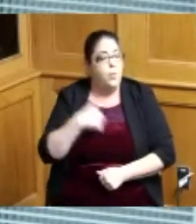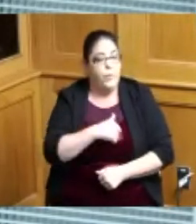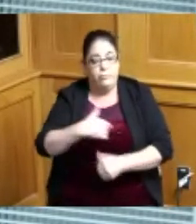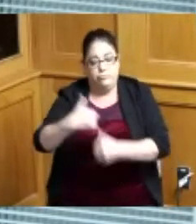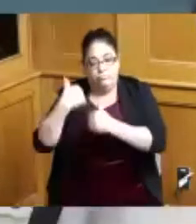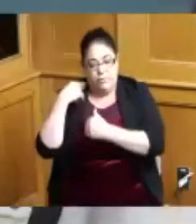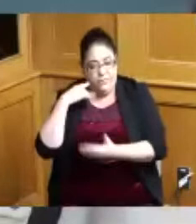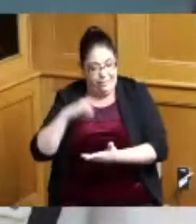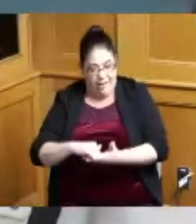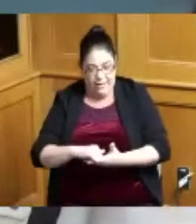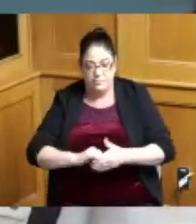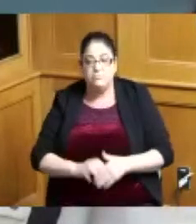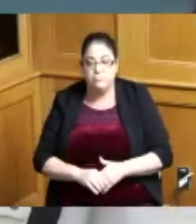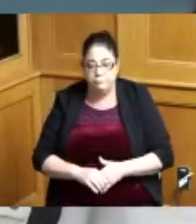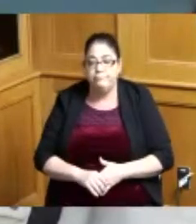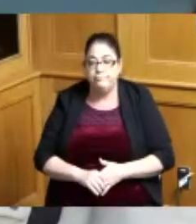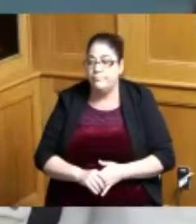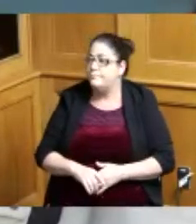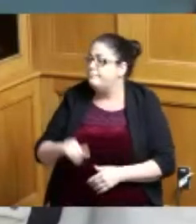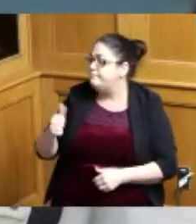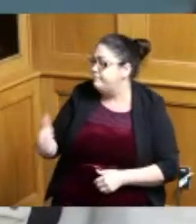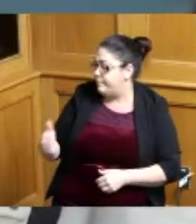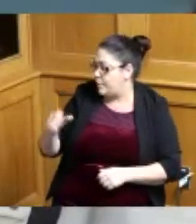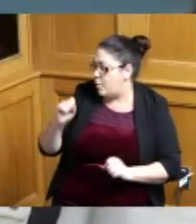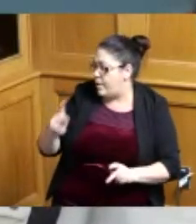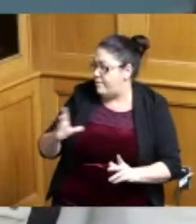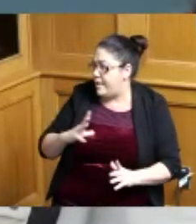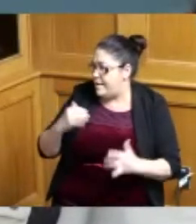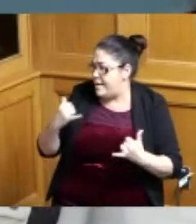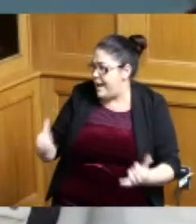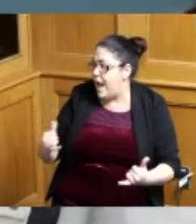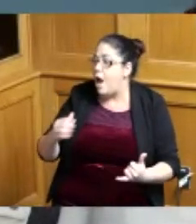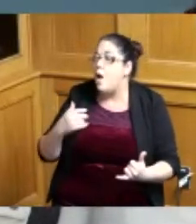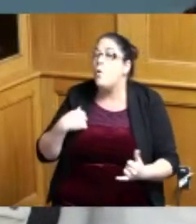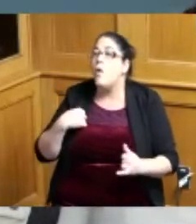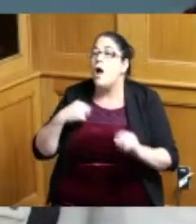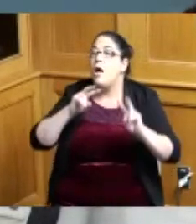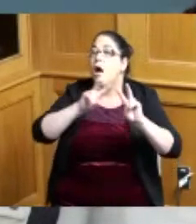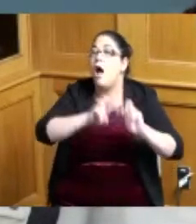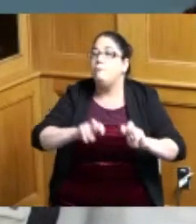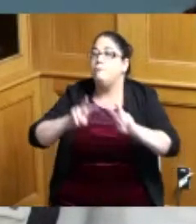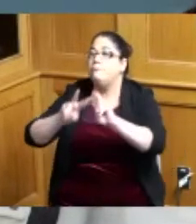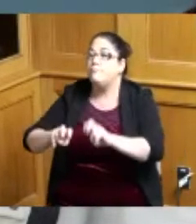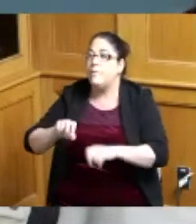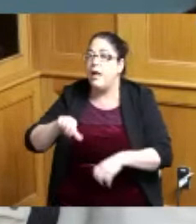at now is there we wanted to look at those other levies because we felt that some of those mental